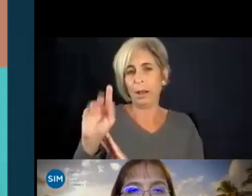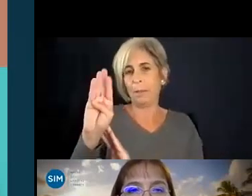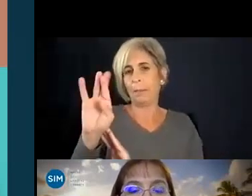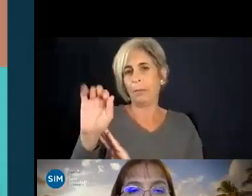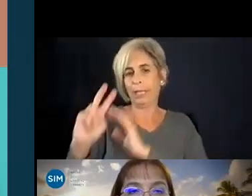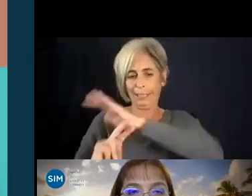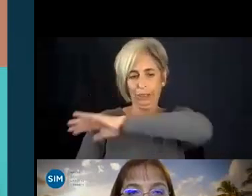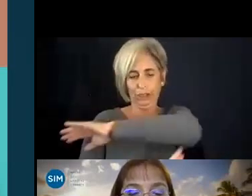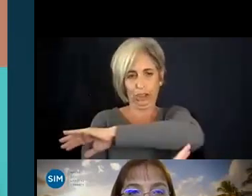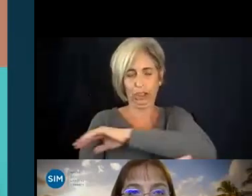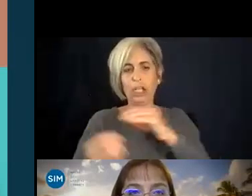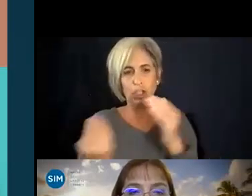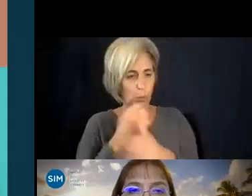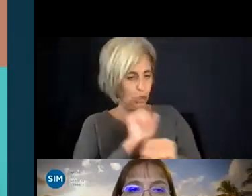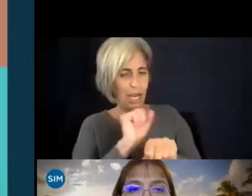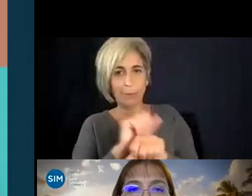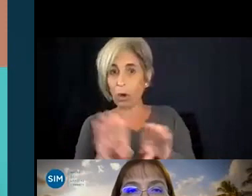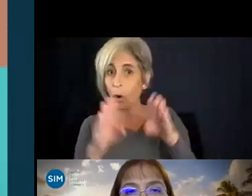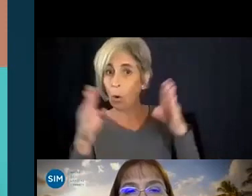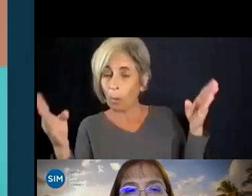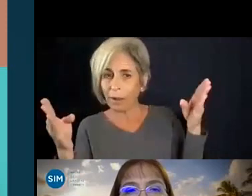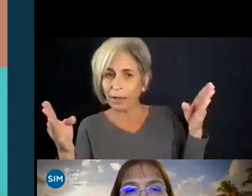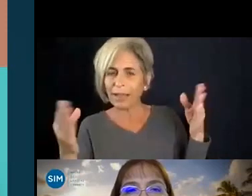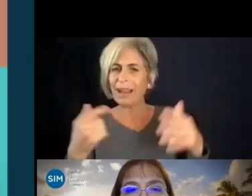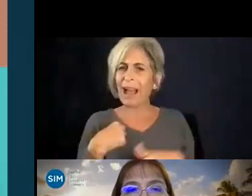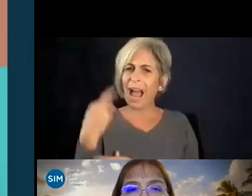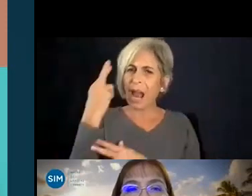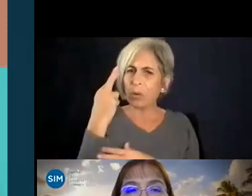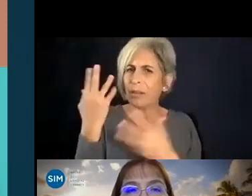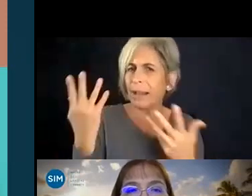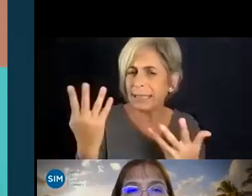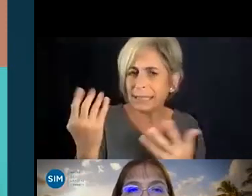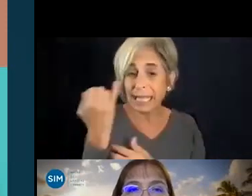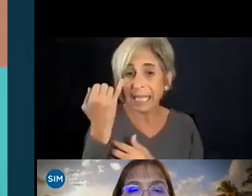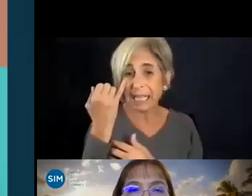I had new positions opening up and I realized that if I had somebody,